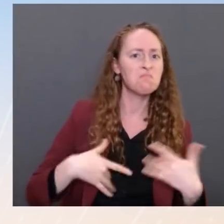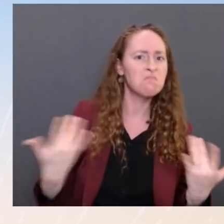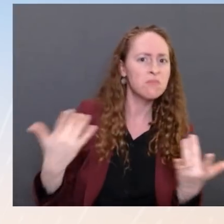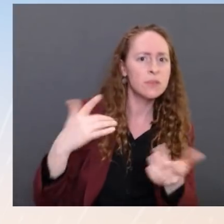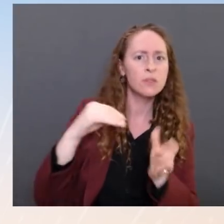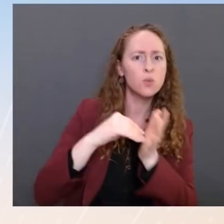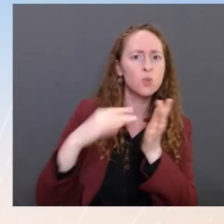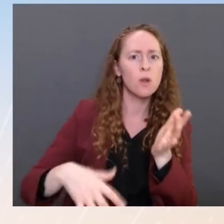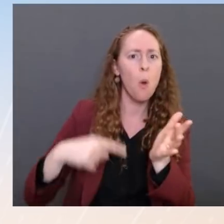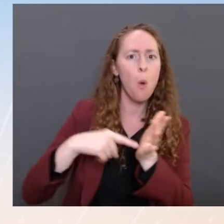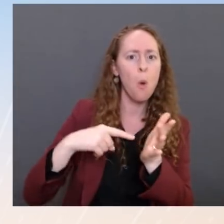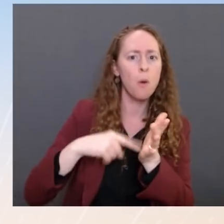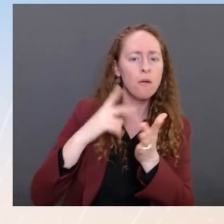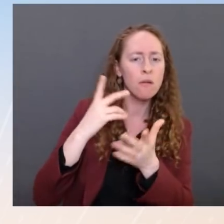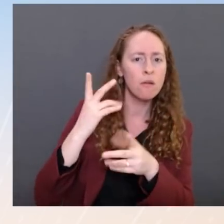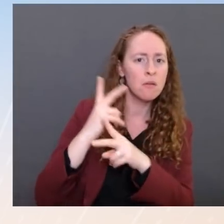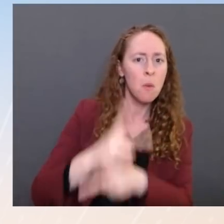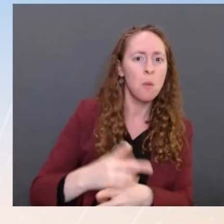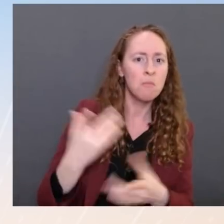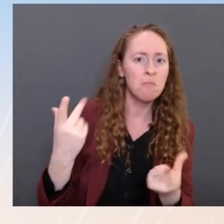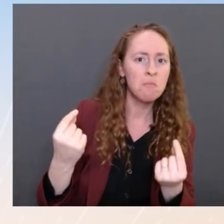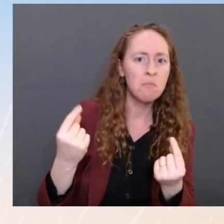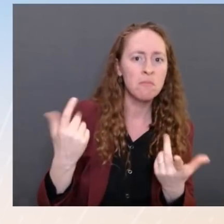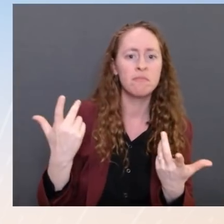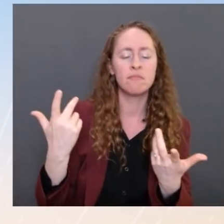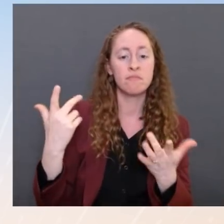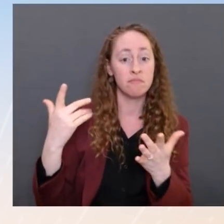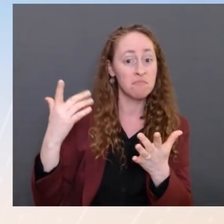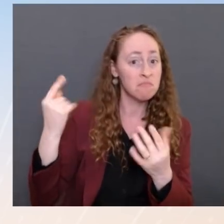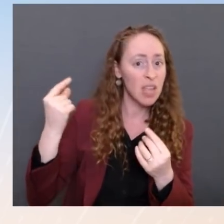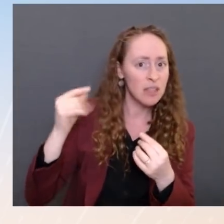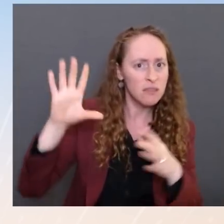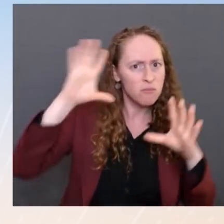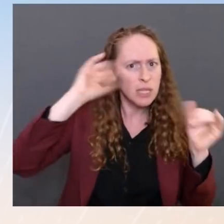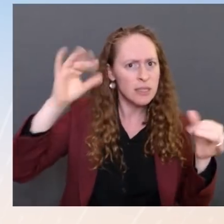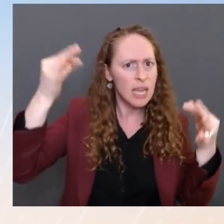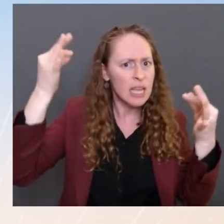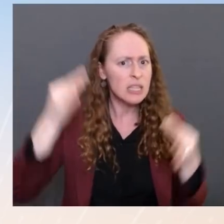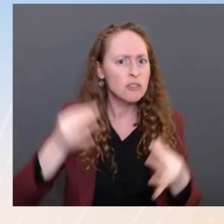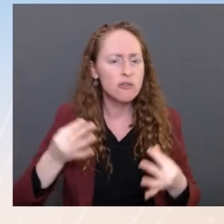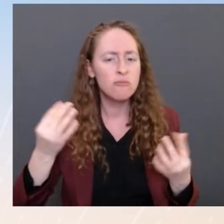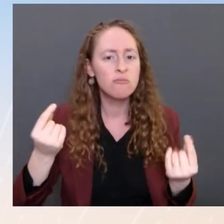and just sort of his frame of mind as he's thinking about what amount he would be willing to cancel?